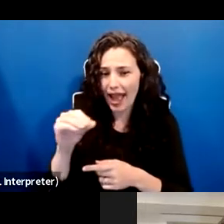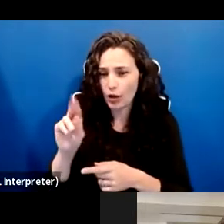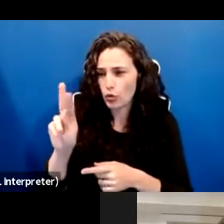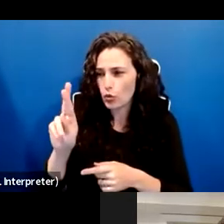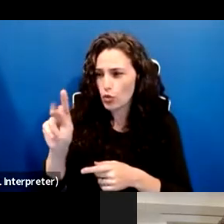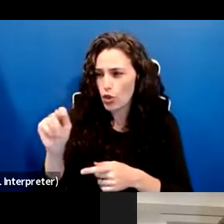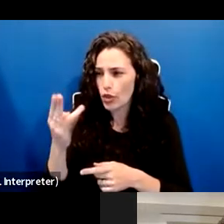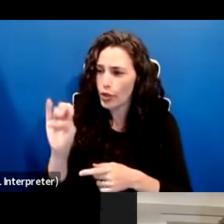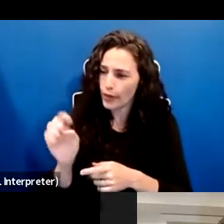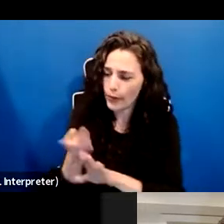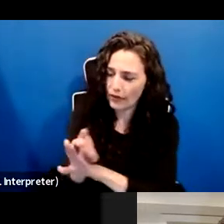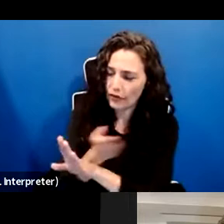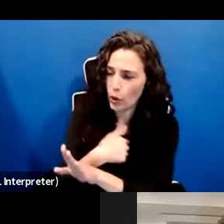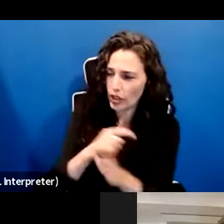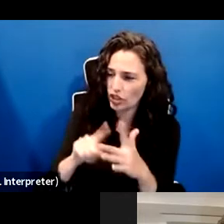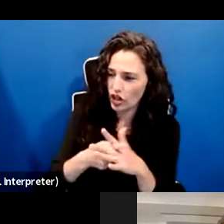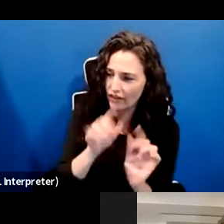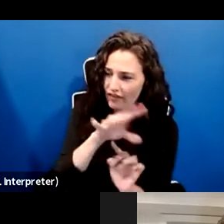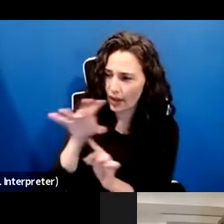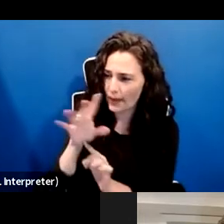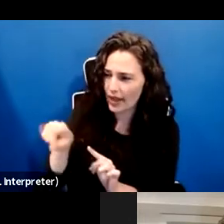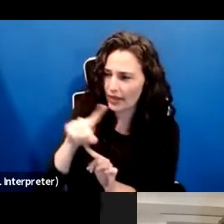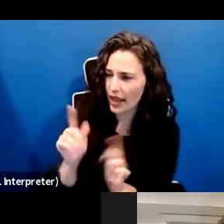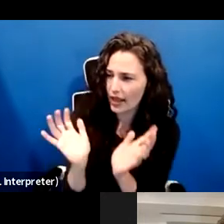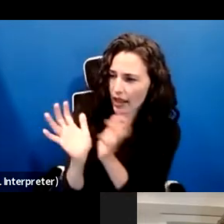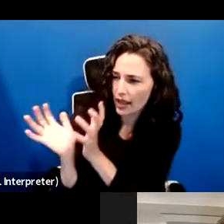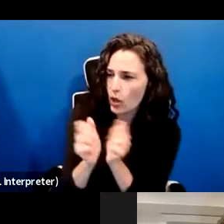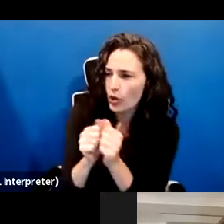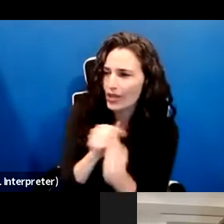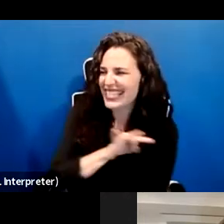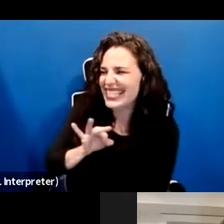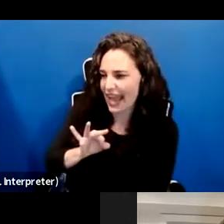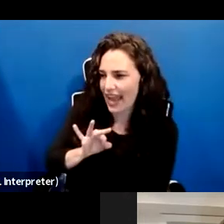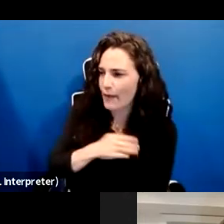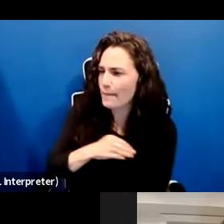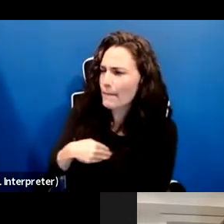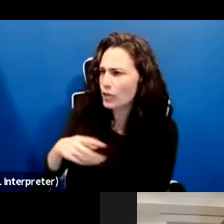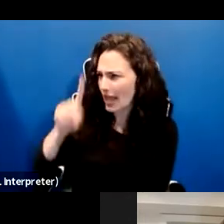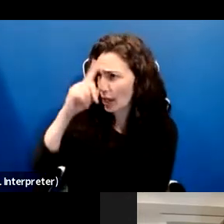They spoke to some of the staff members and I believe one of the questions were,